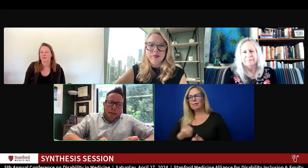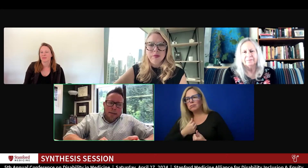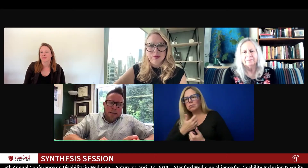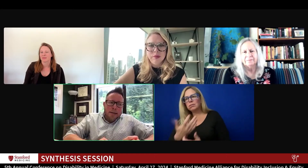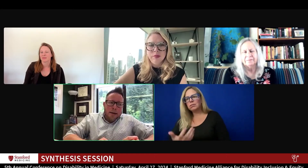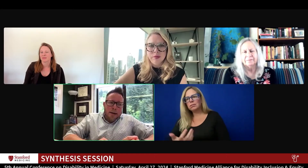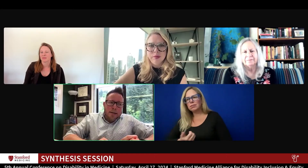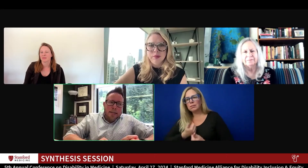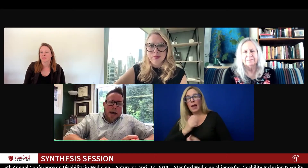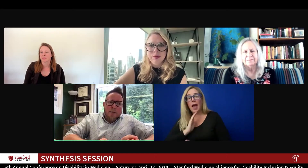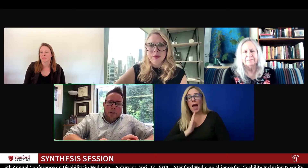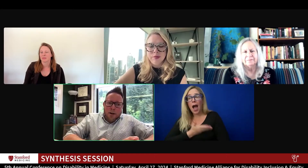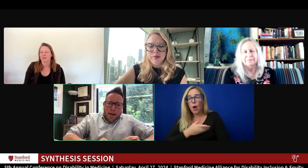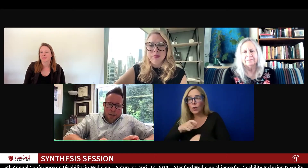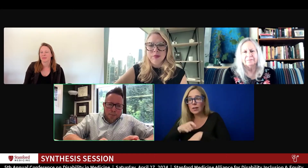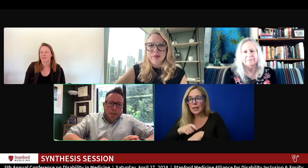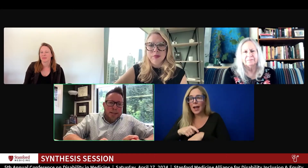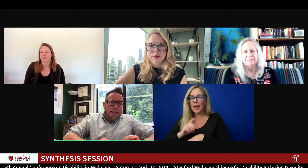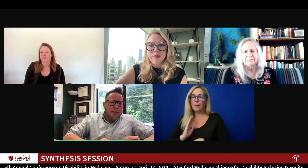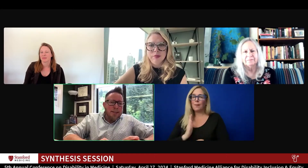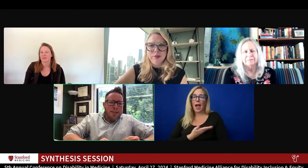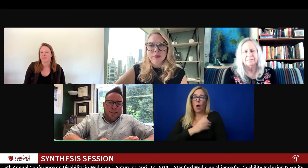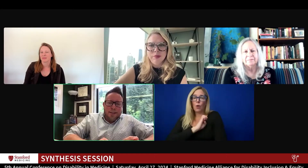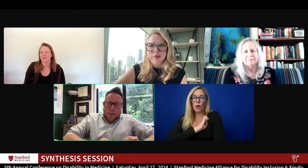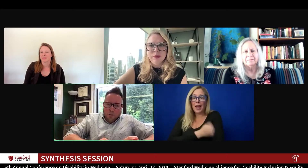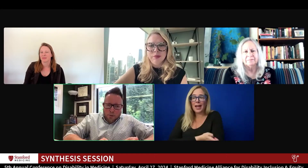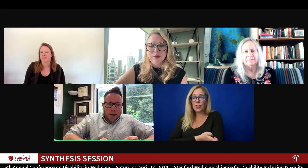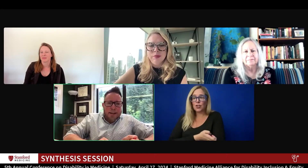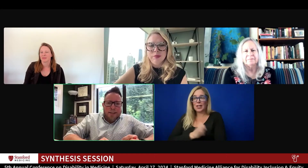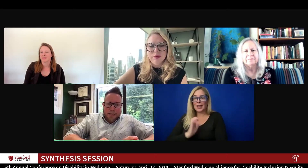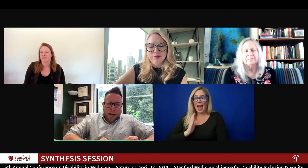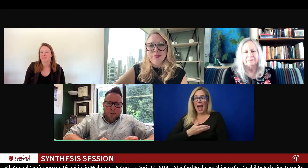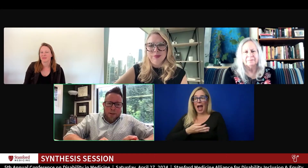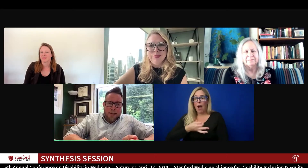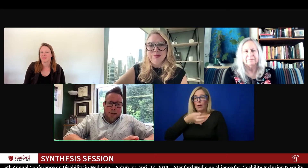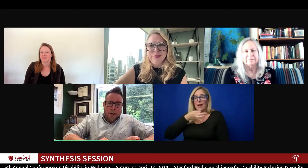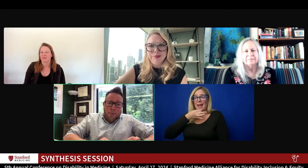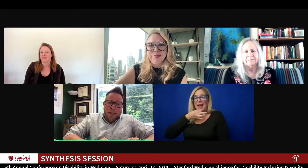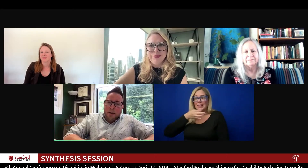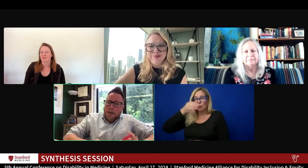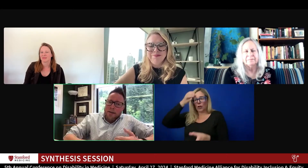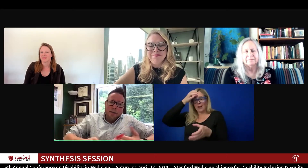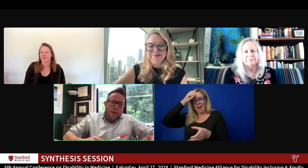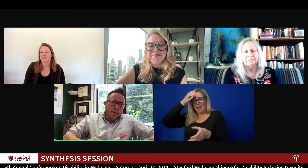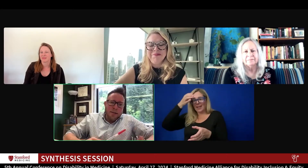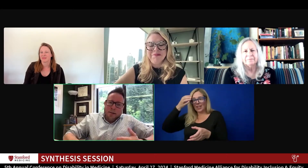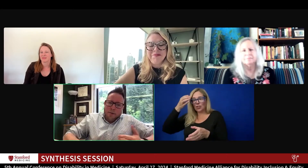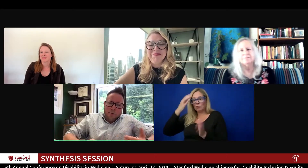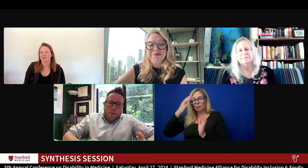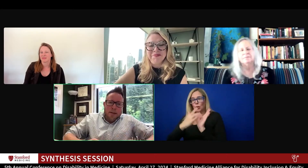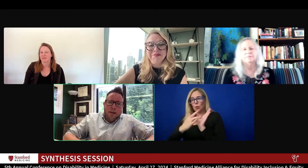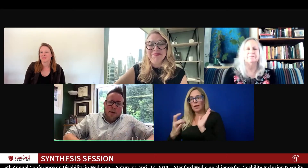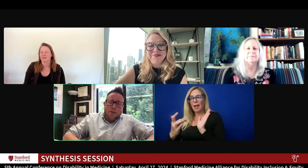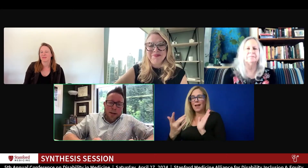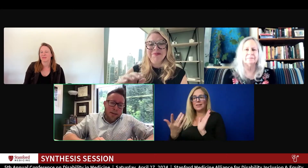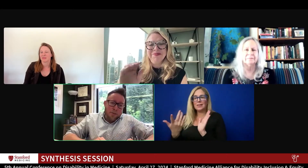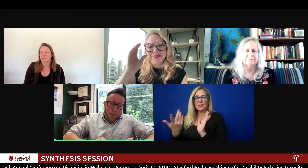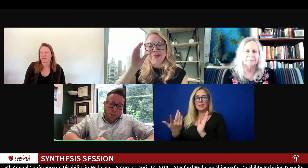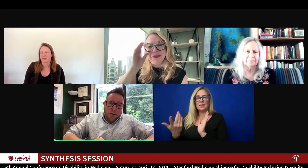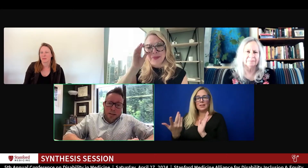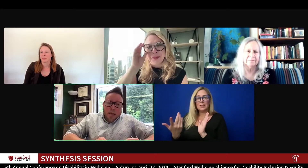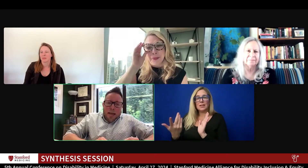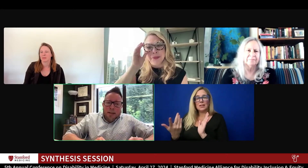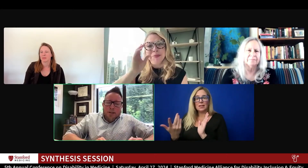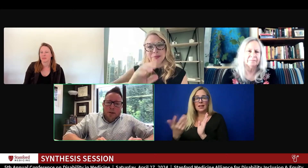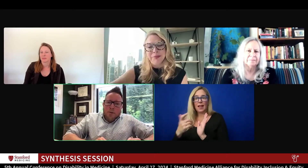And to have our expertise utilized and capitalized on without anything directly in return. And so